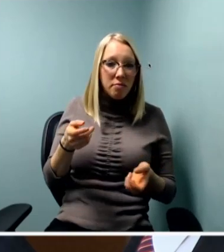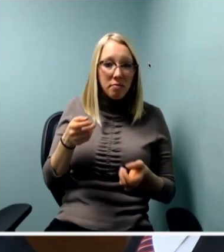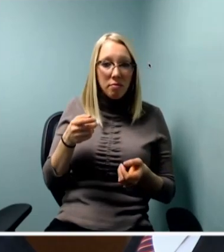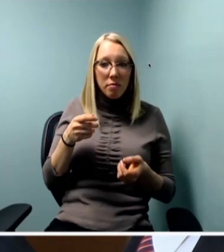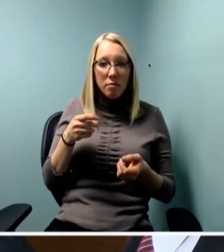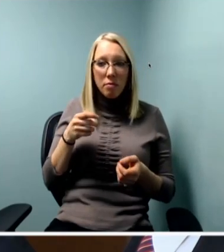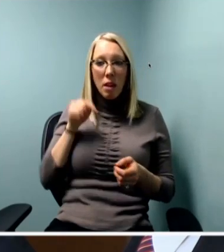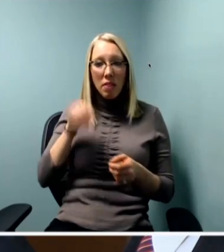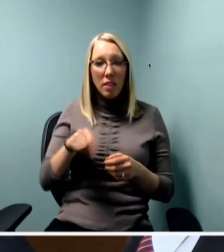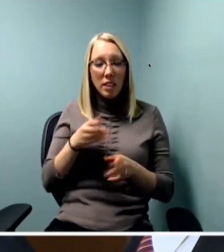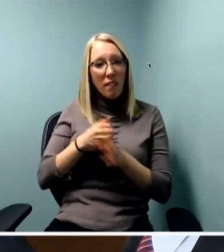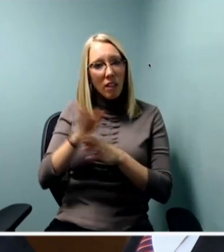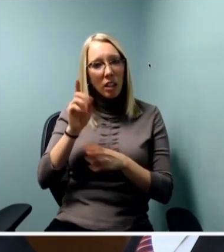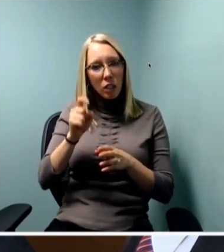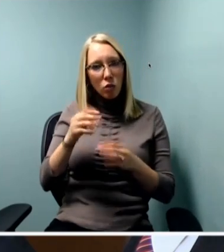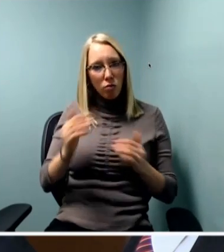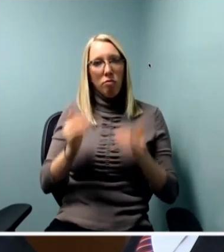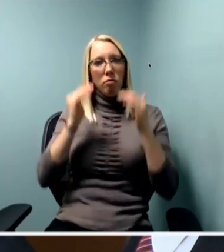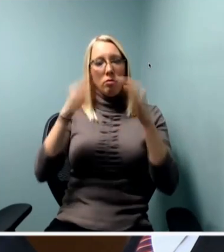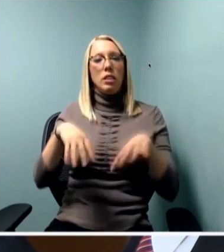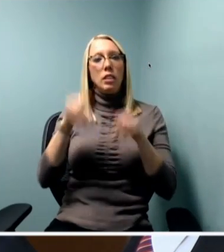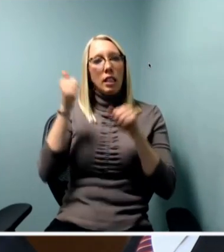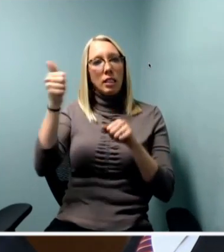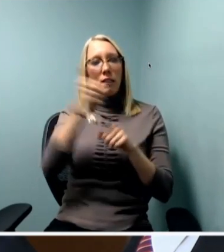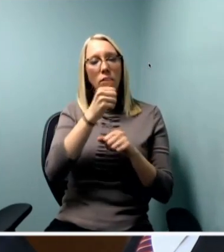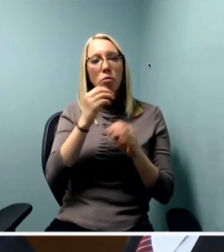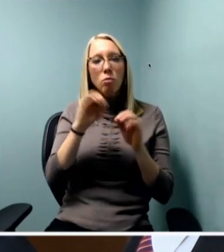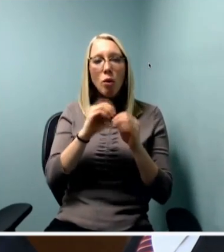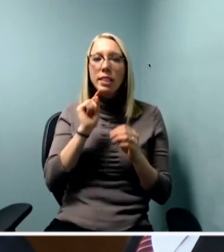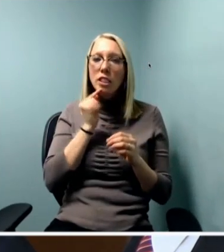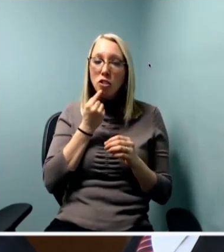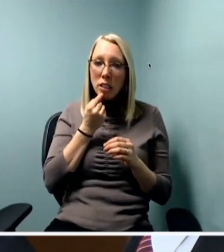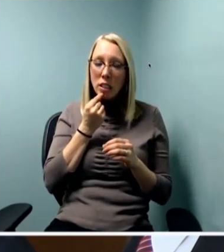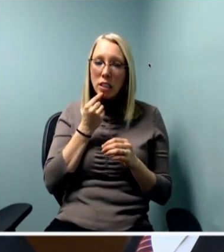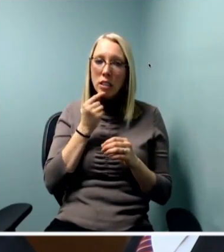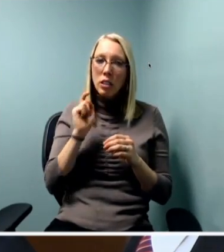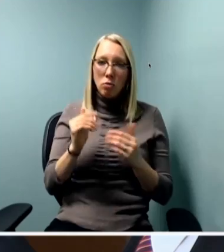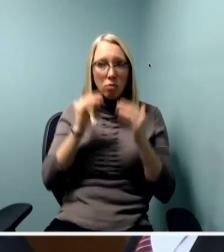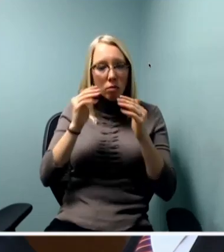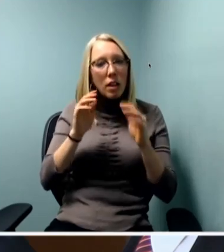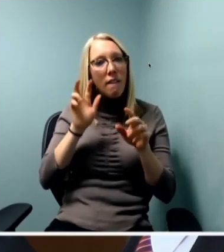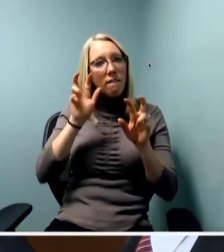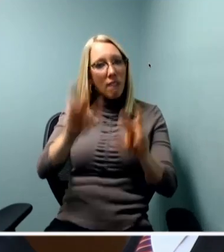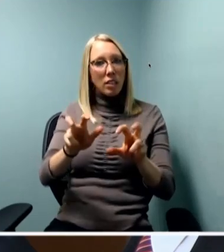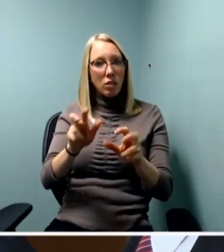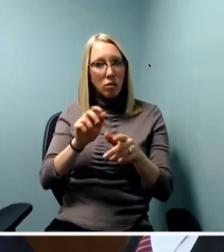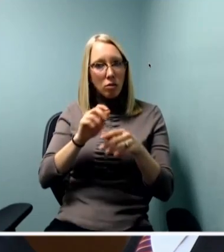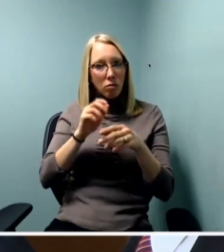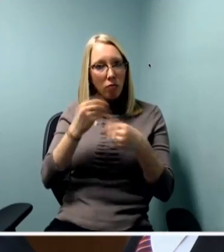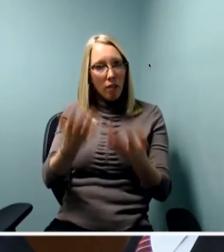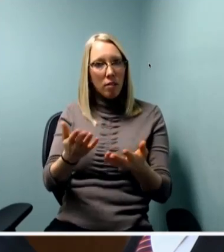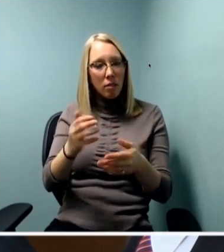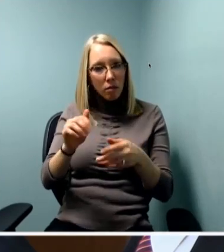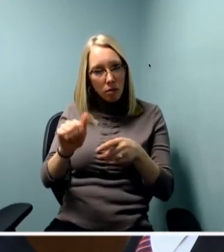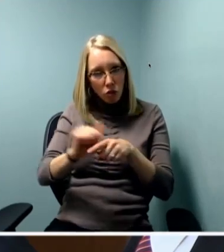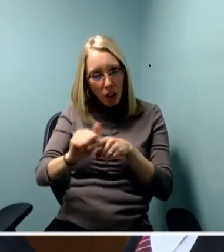I want it to take itself more seriously, to invest in the training of their dancers, to invest in choreographers to learn how to work